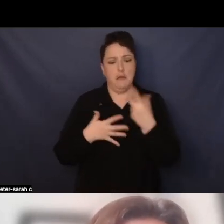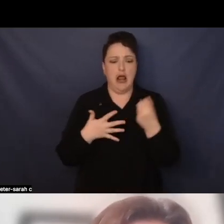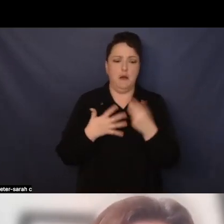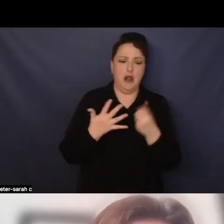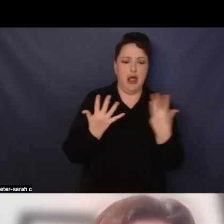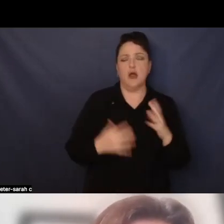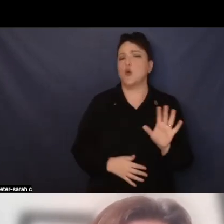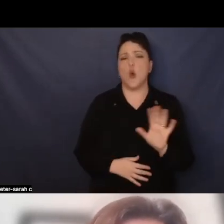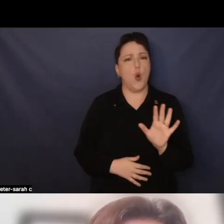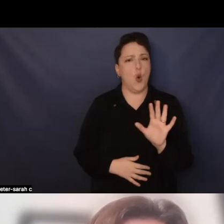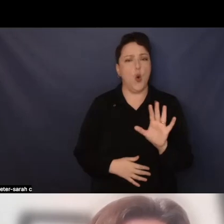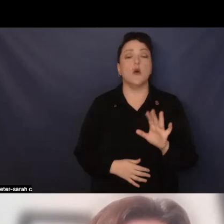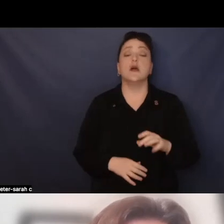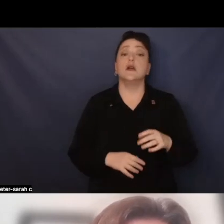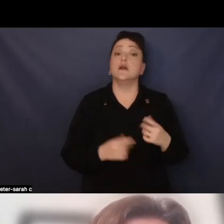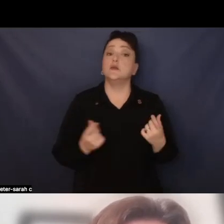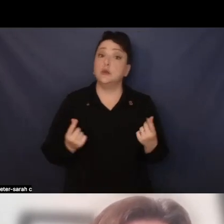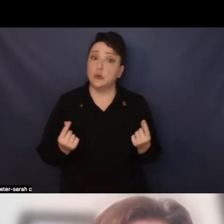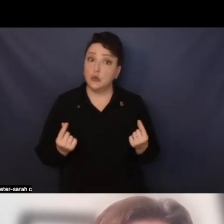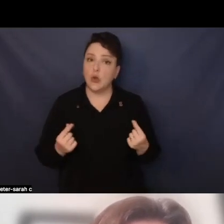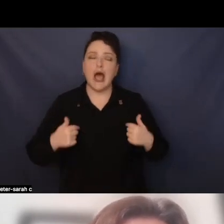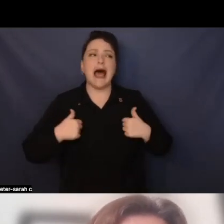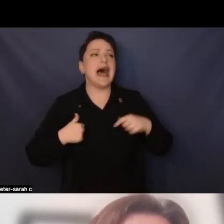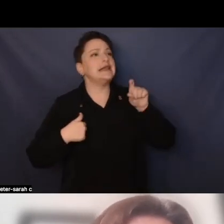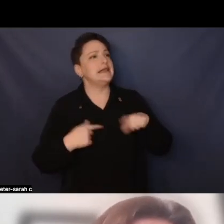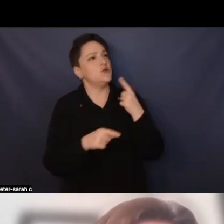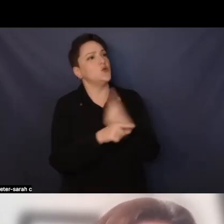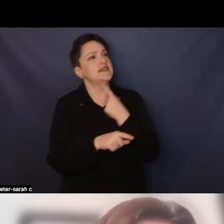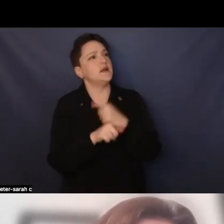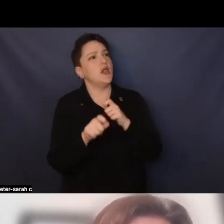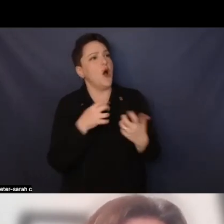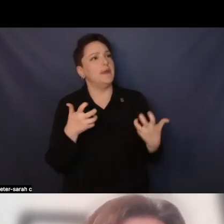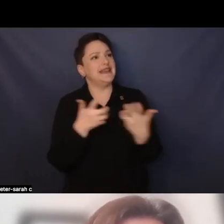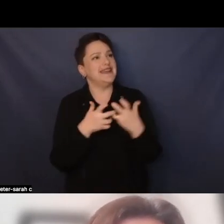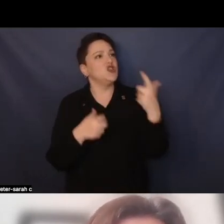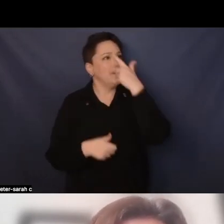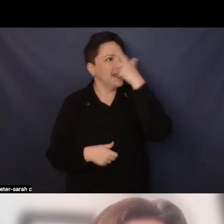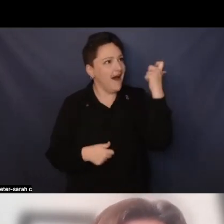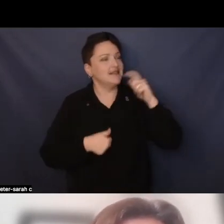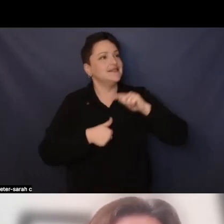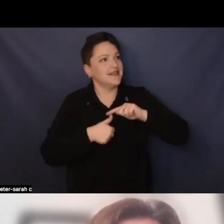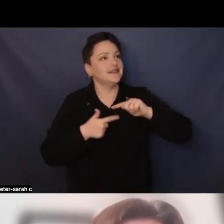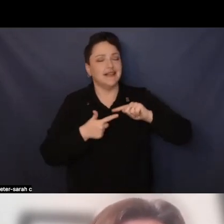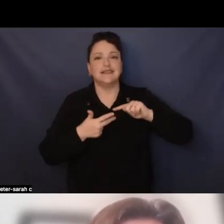accommodation. And the entity should implement the accommodations you need because they are feasible,